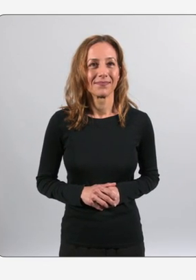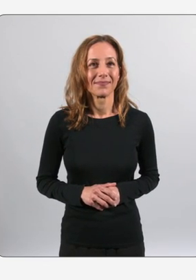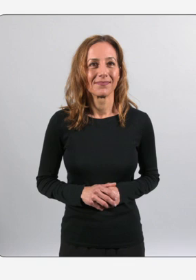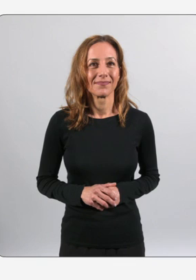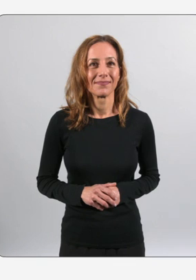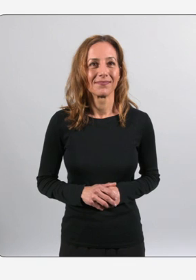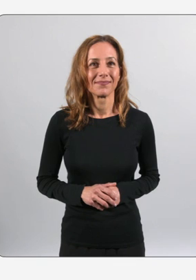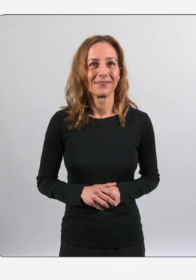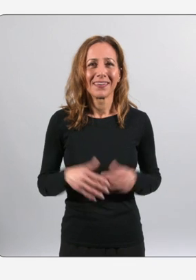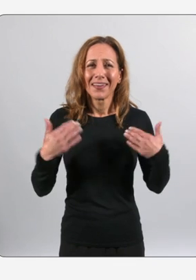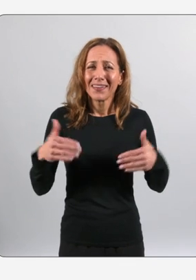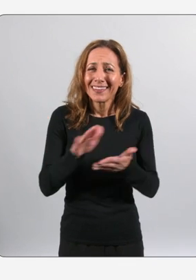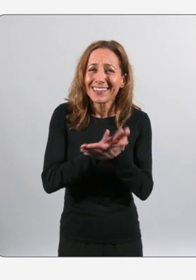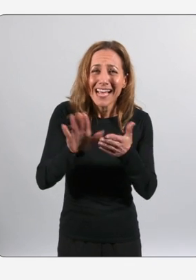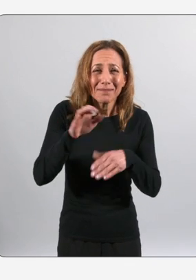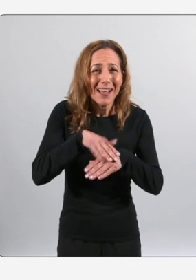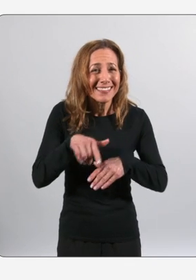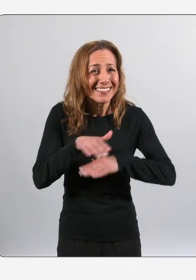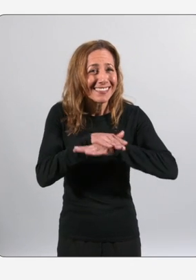It's so nice to be back on this stage again,